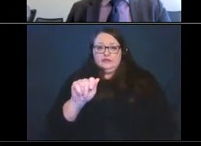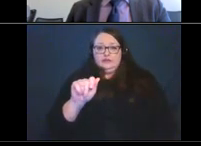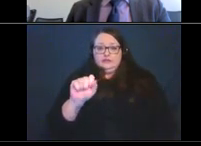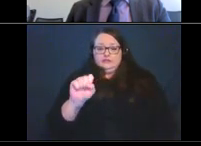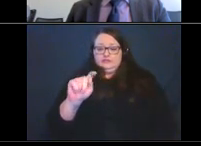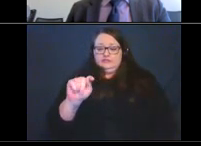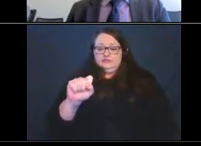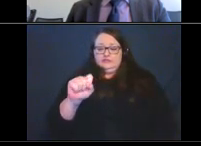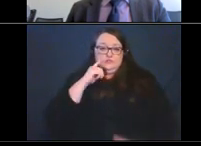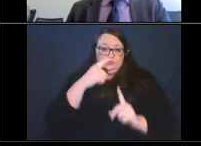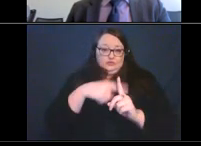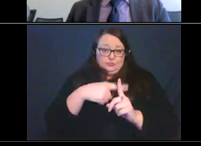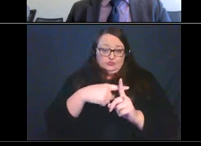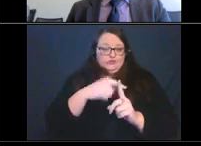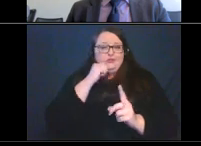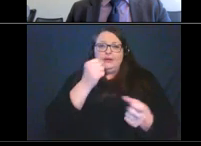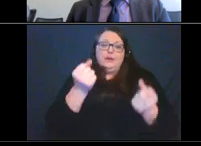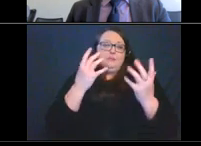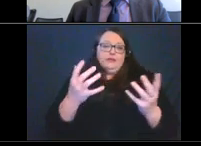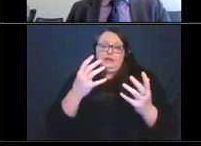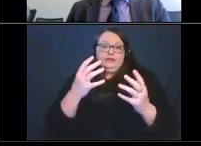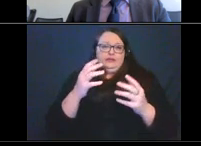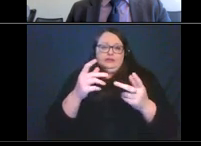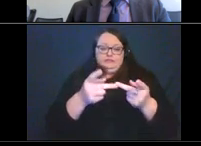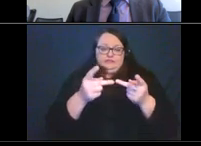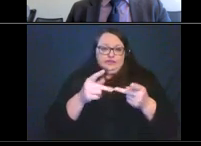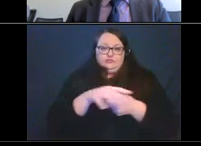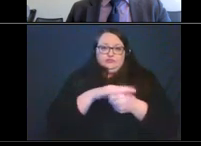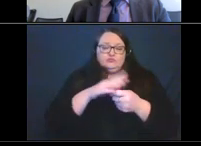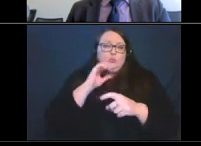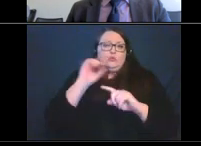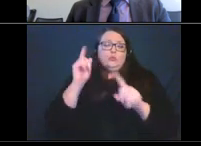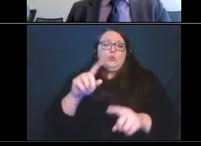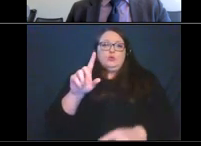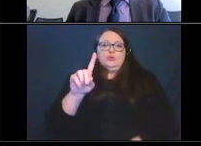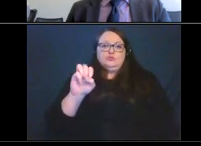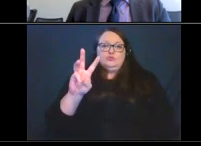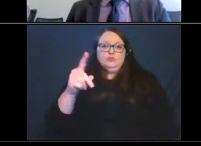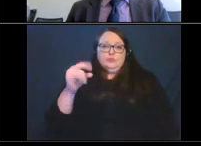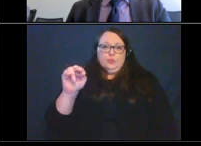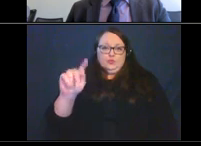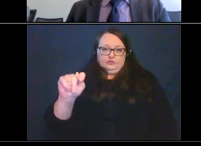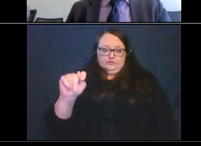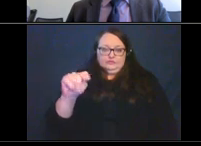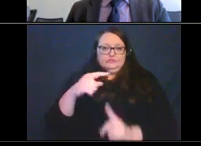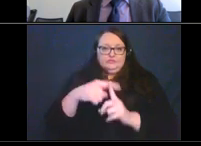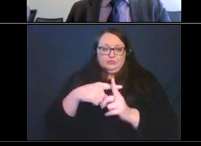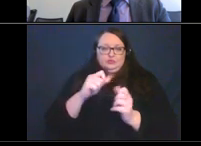stations that report dewpoint temperature with a 30 to 50 year period of record, which we need to